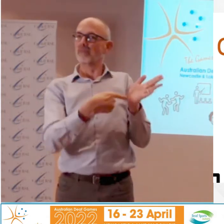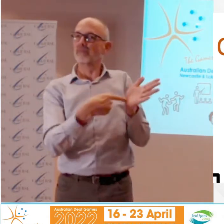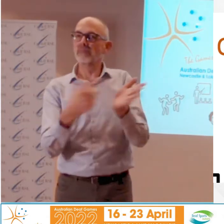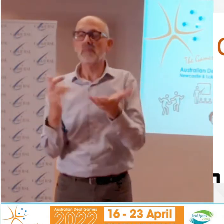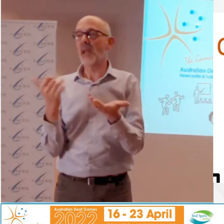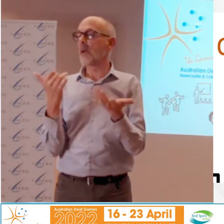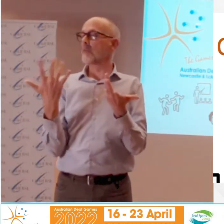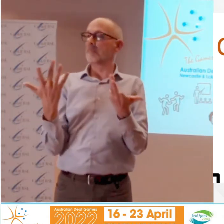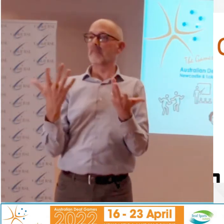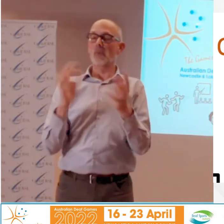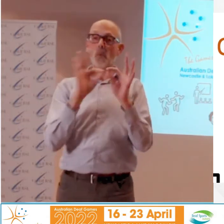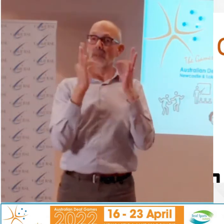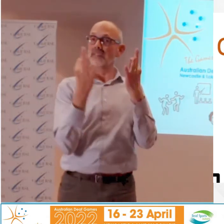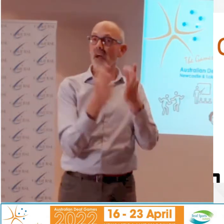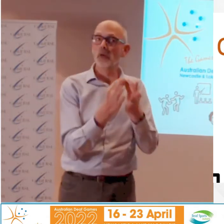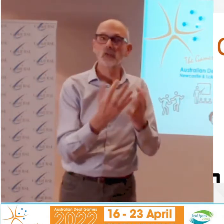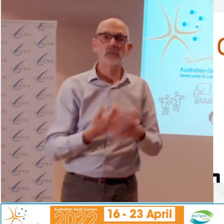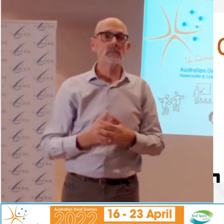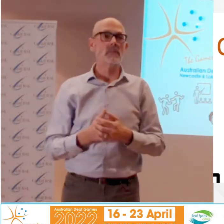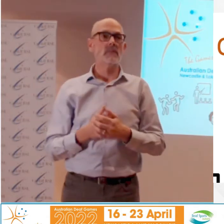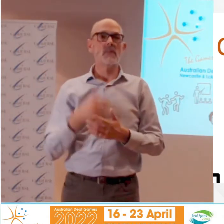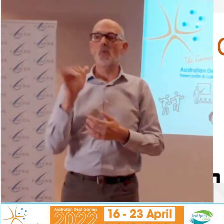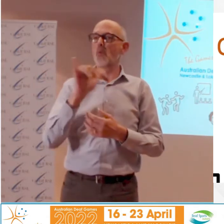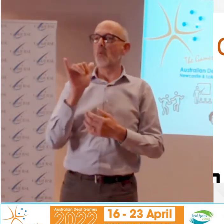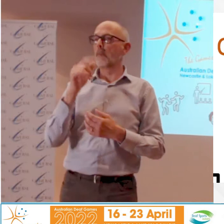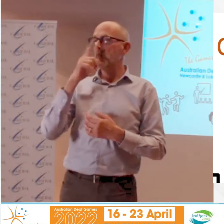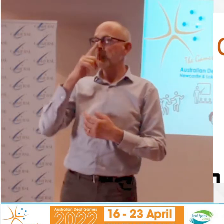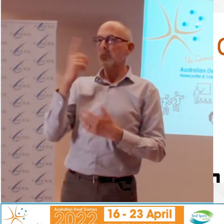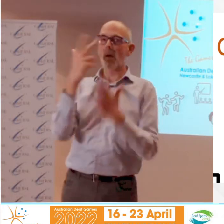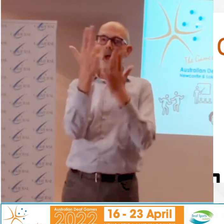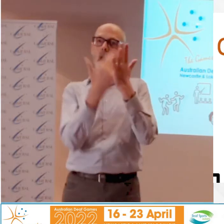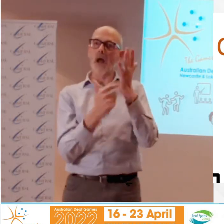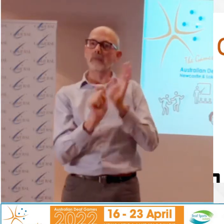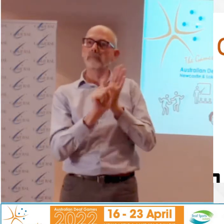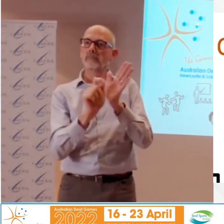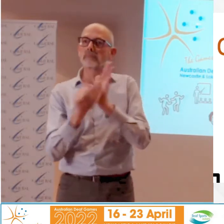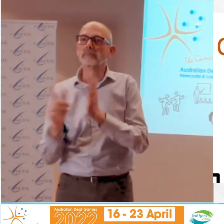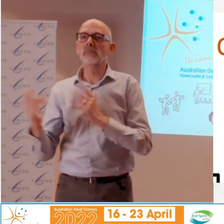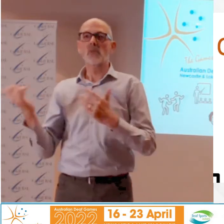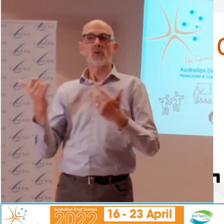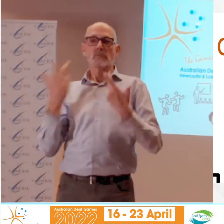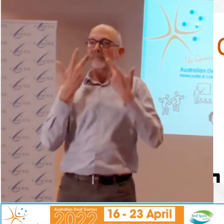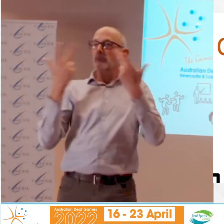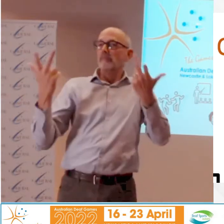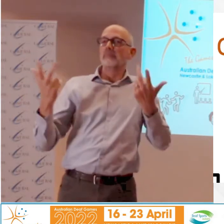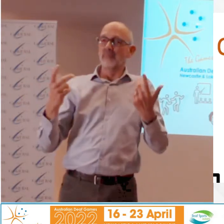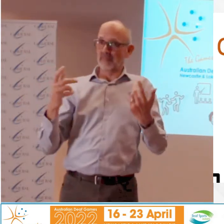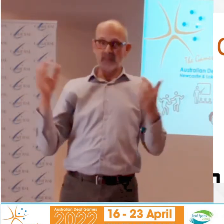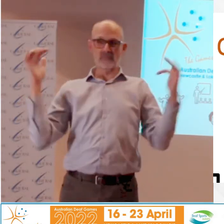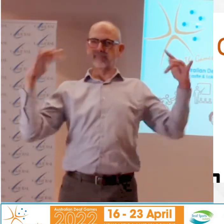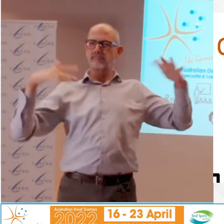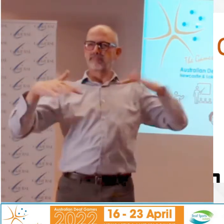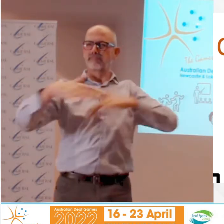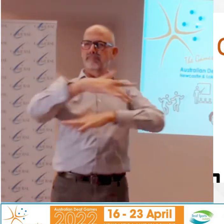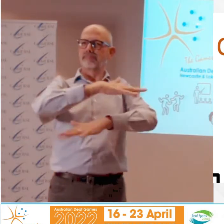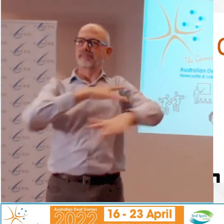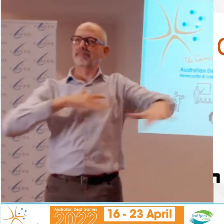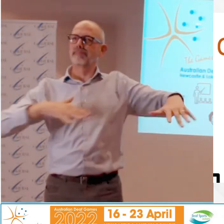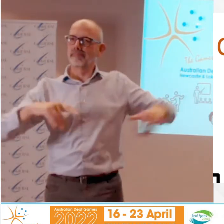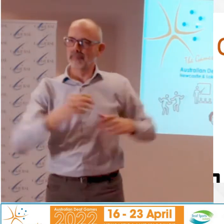so different providers and organizations or people selling products such as art will come and set